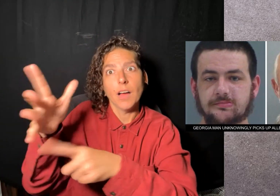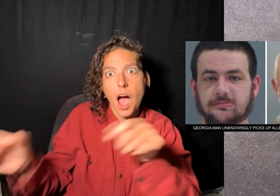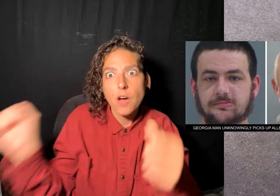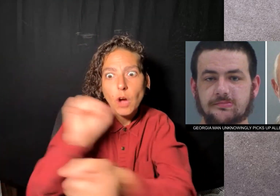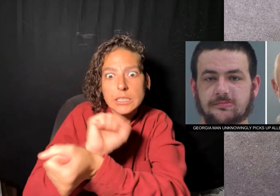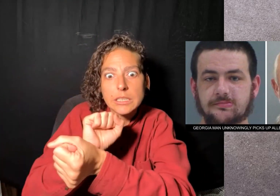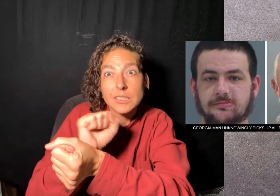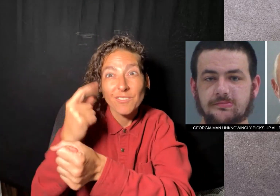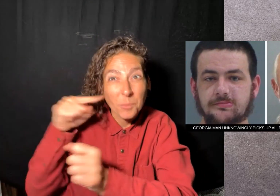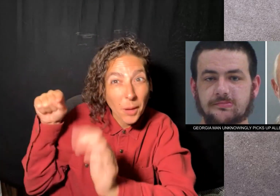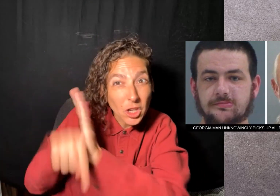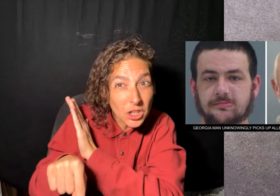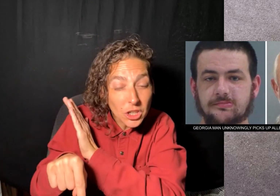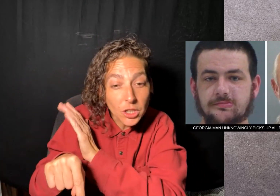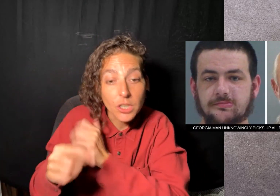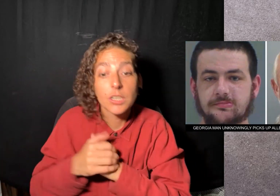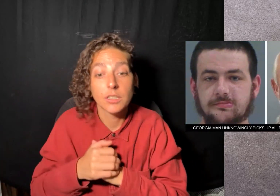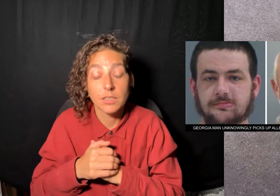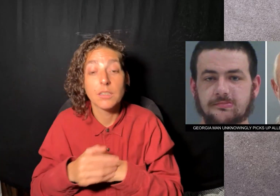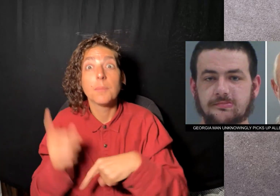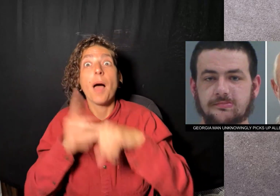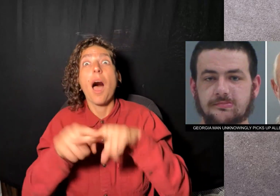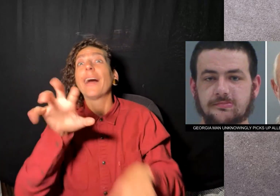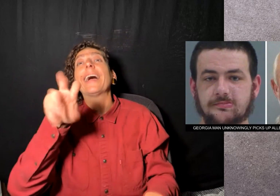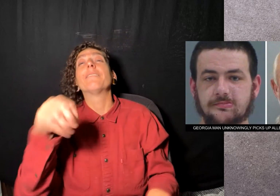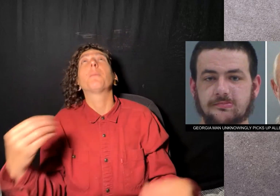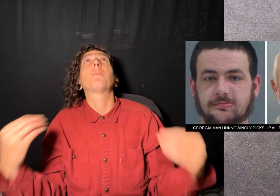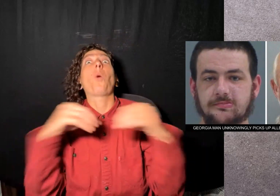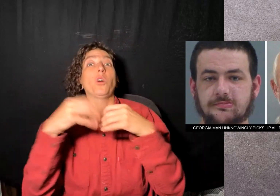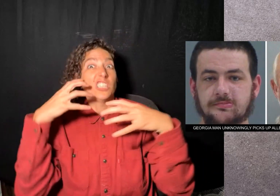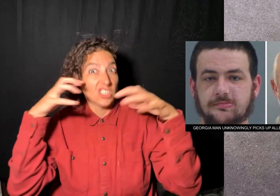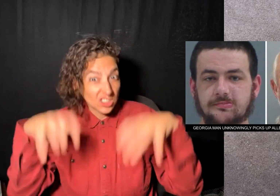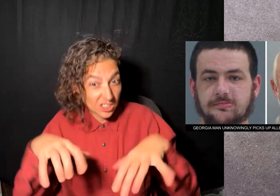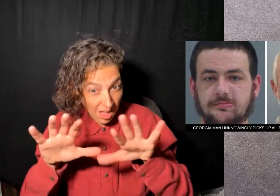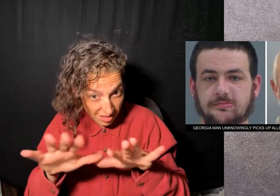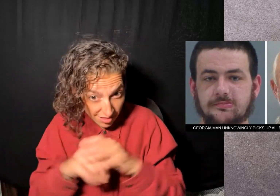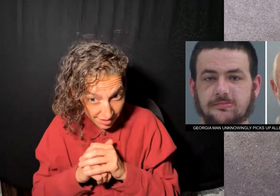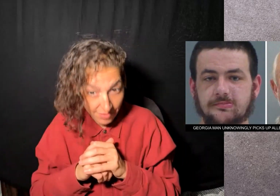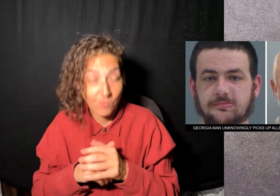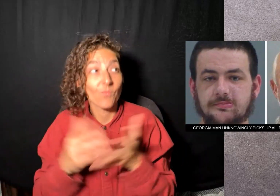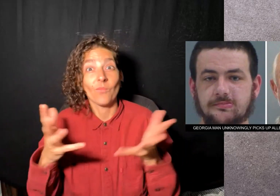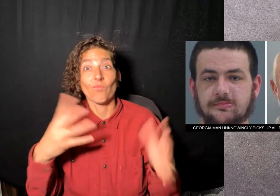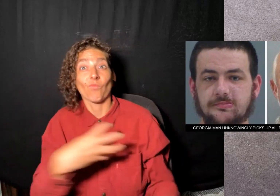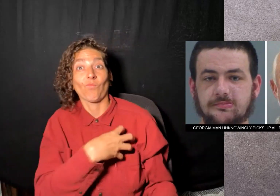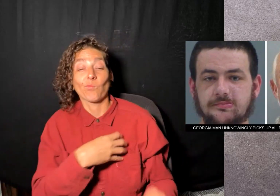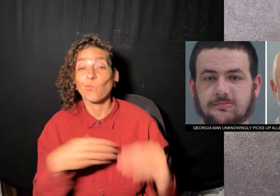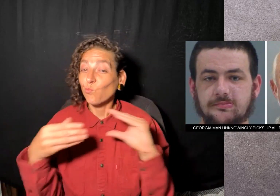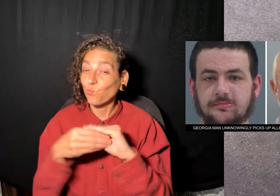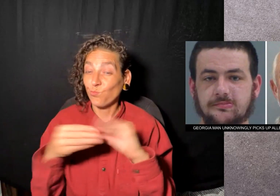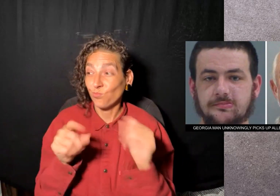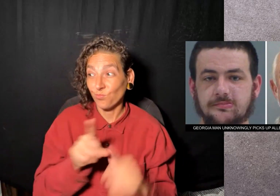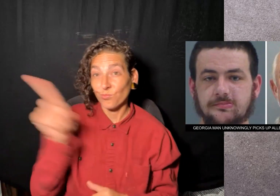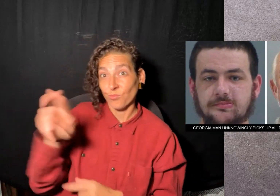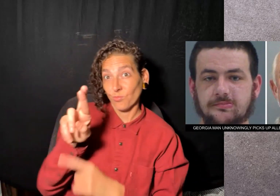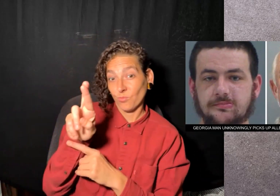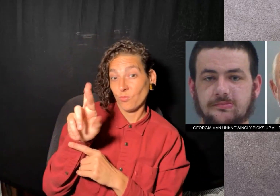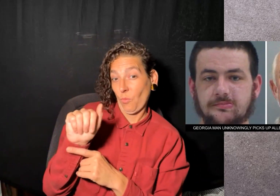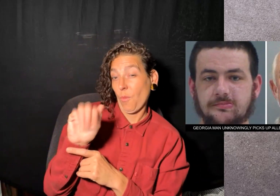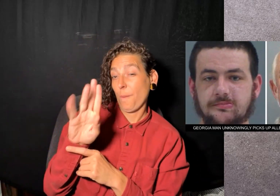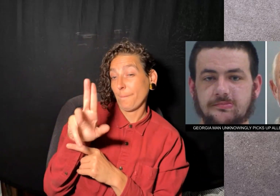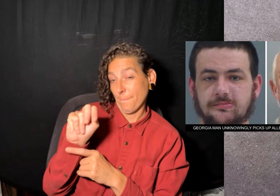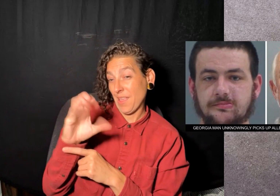who was later arrested for murder and even more shocking authorities in Rabun County